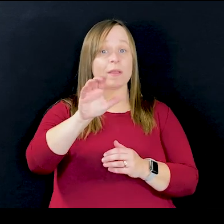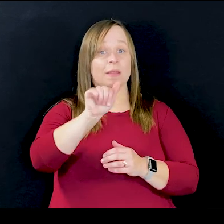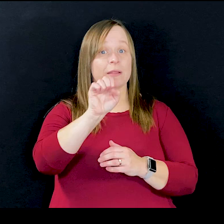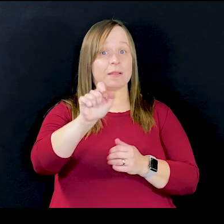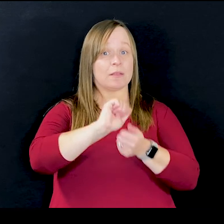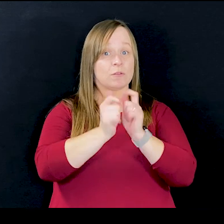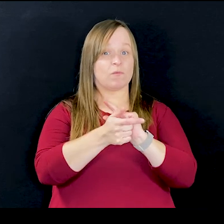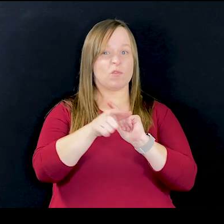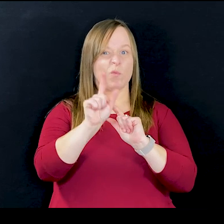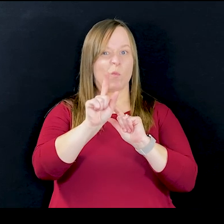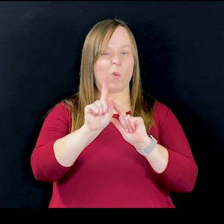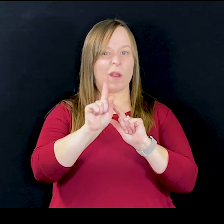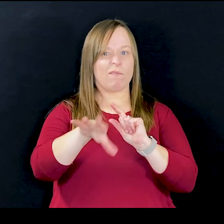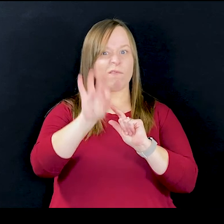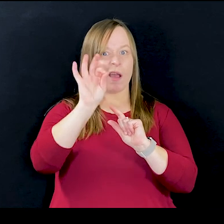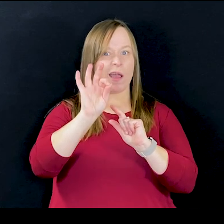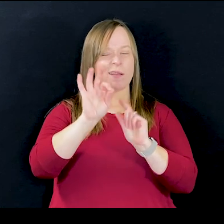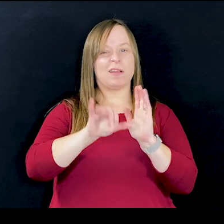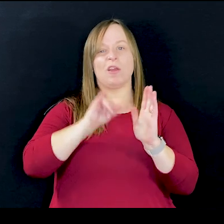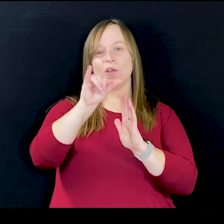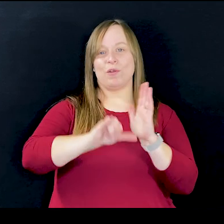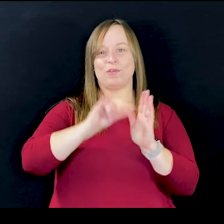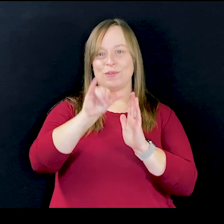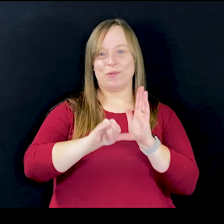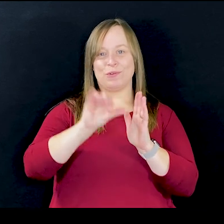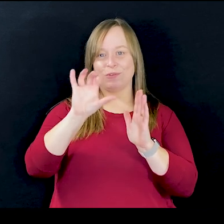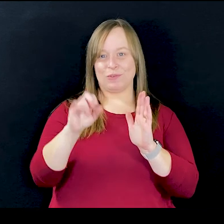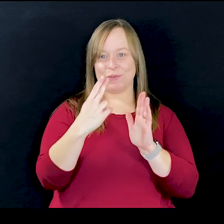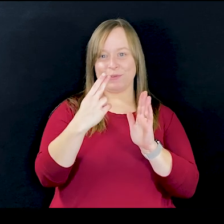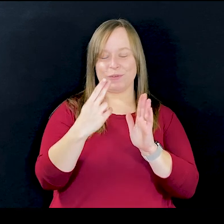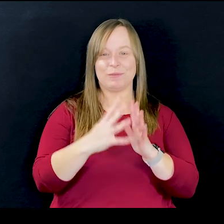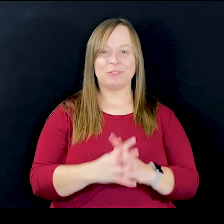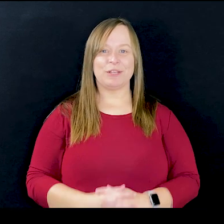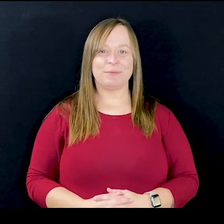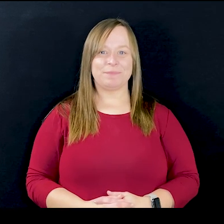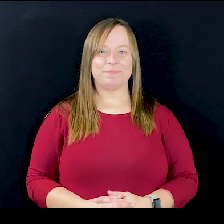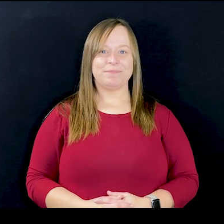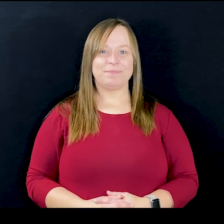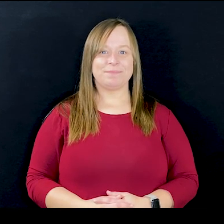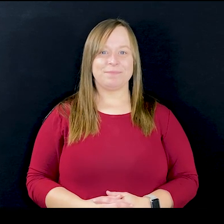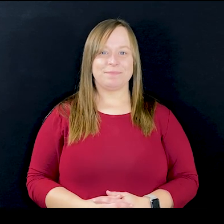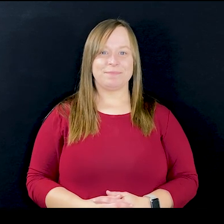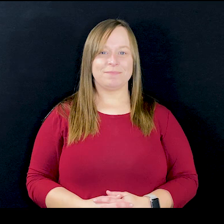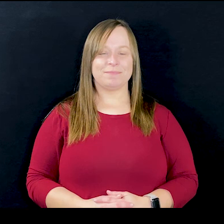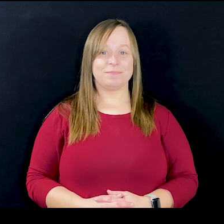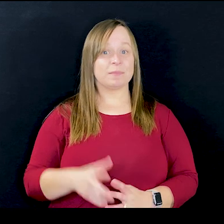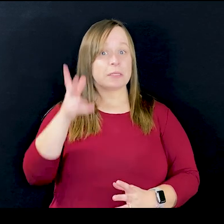The closed captioned and ASL version of this podcast is available on our YouTube channel.